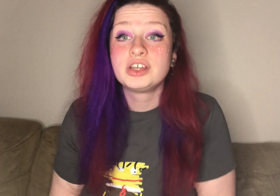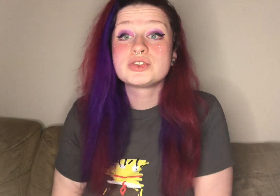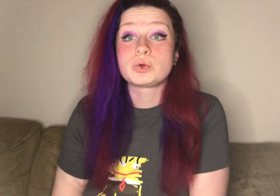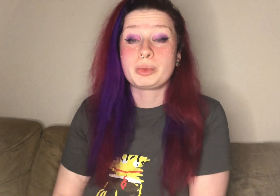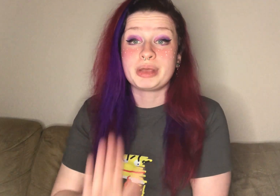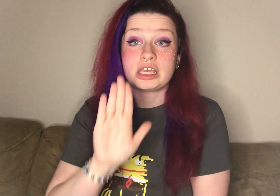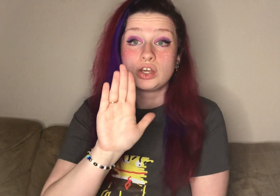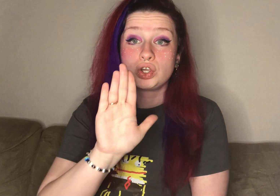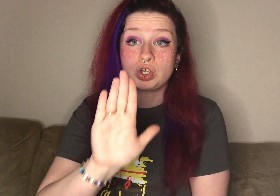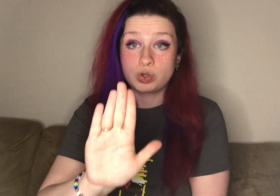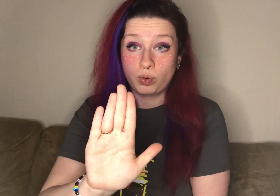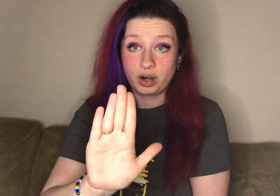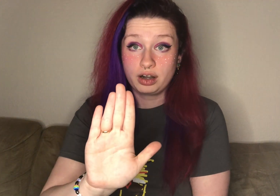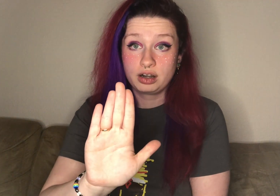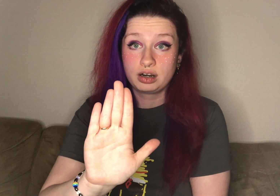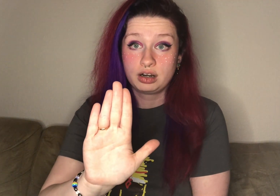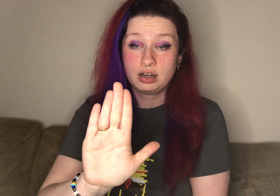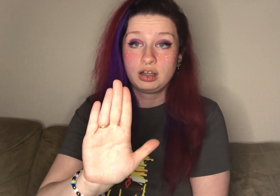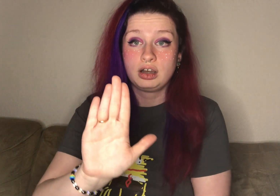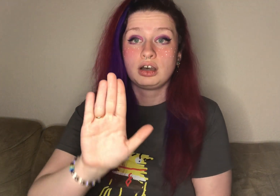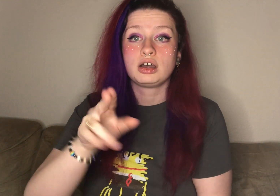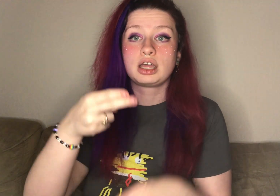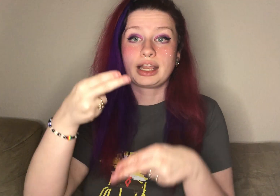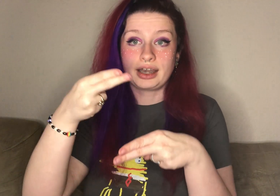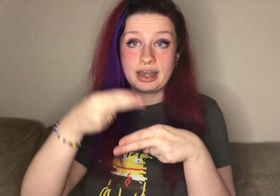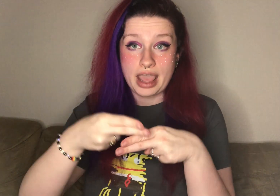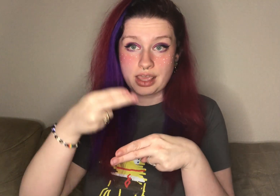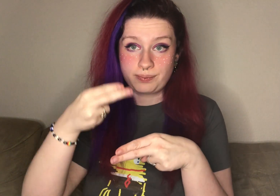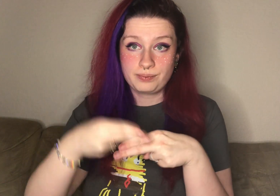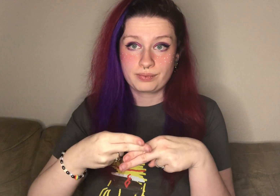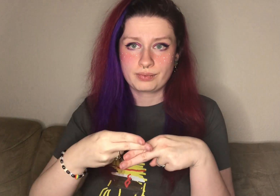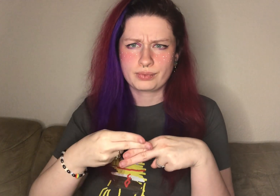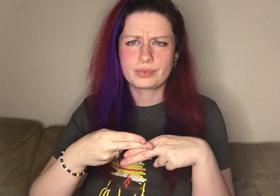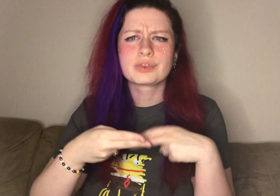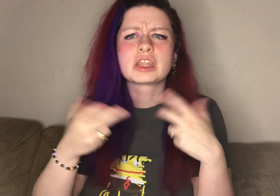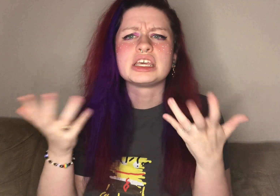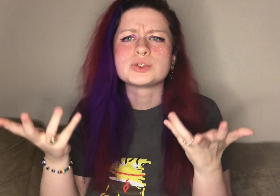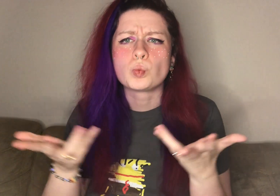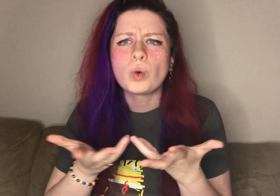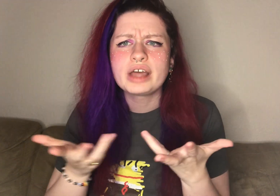so it would be your name is what